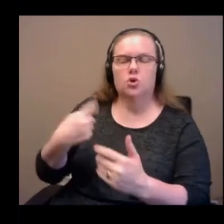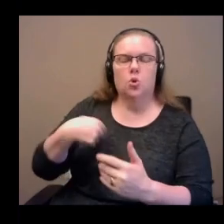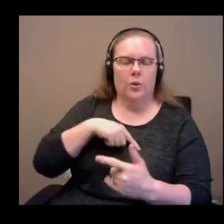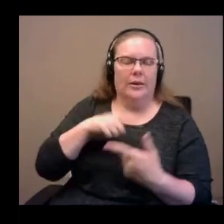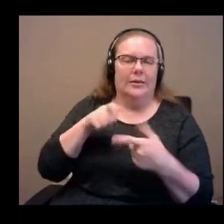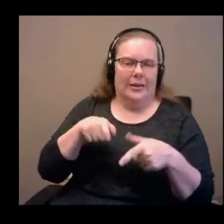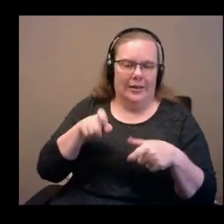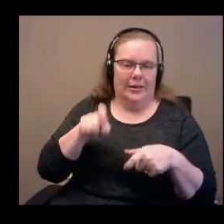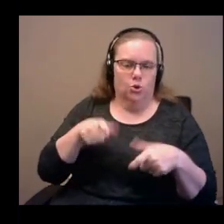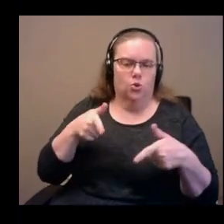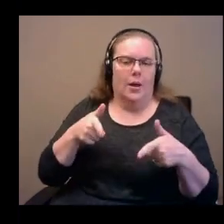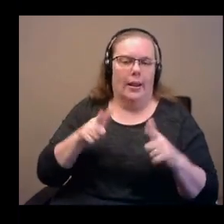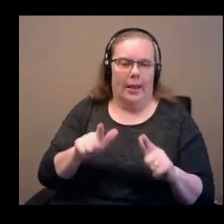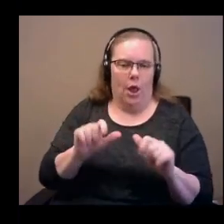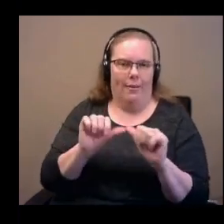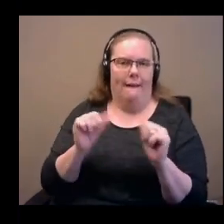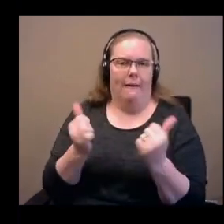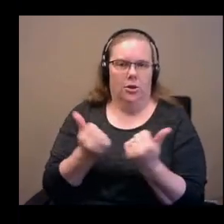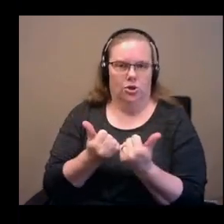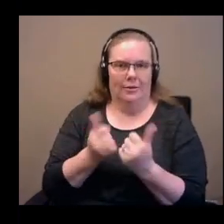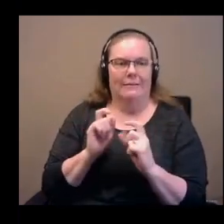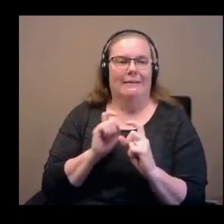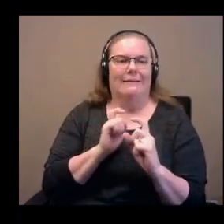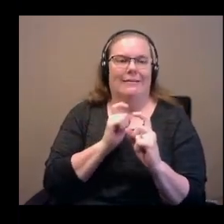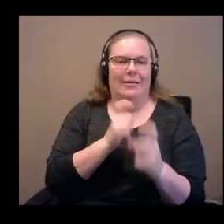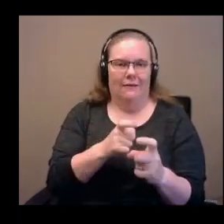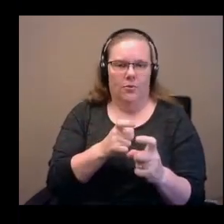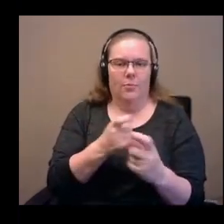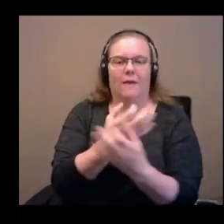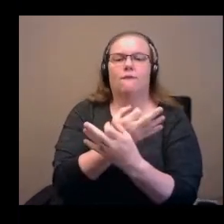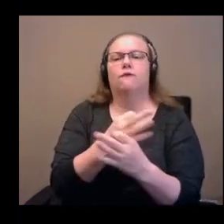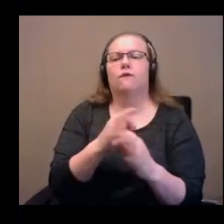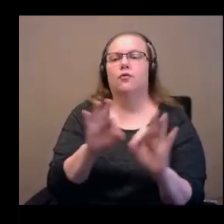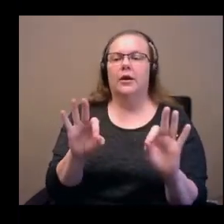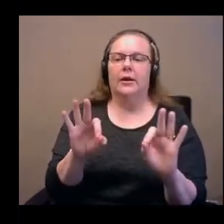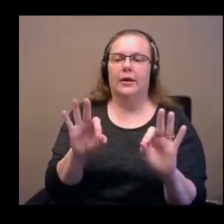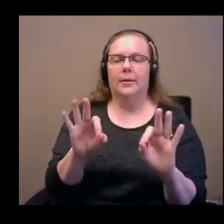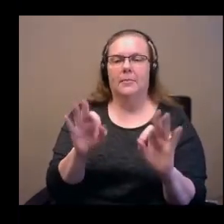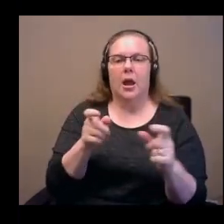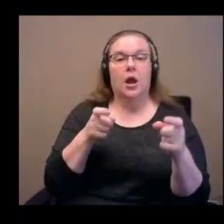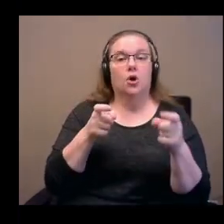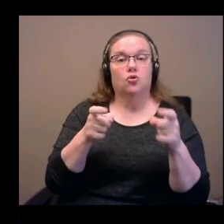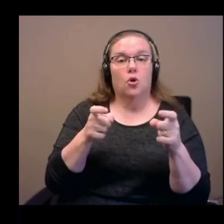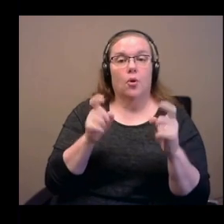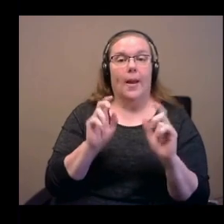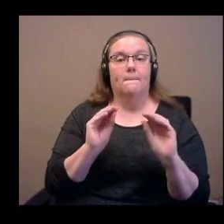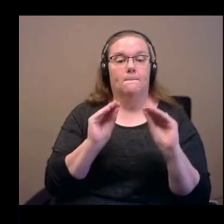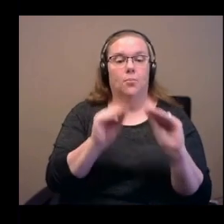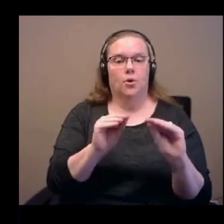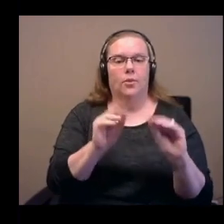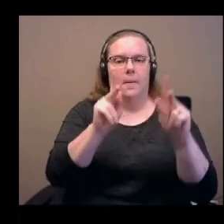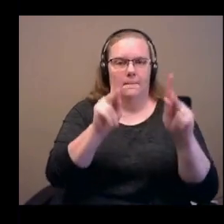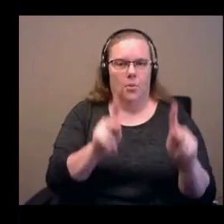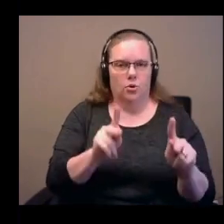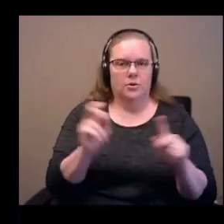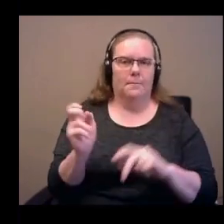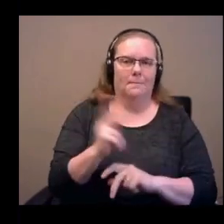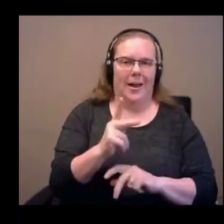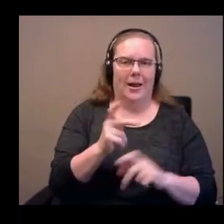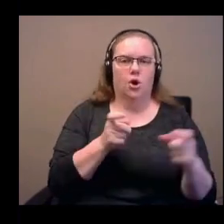give them back some of that sense of freedom and control and put them back in the driver’s seat. Questions are a great way to do that. Let me give you a couple examples of